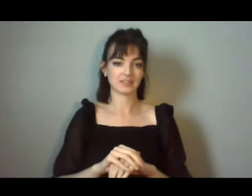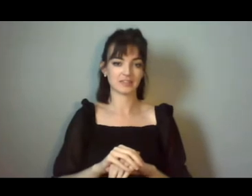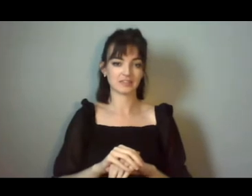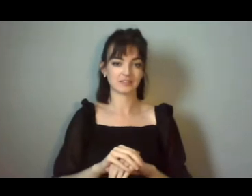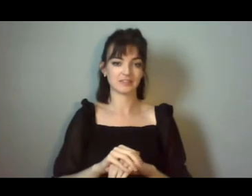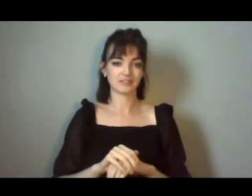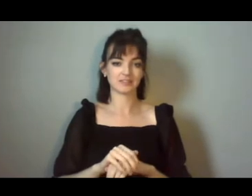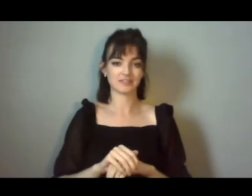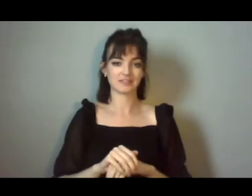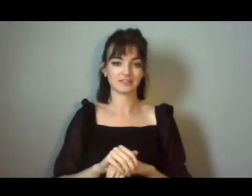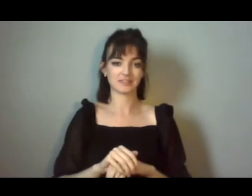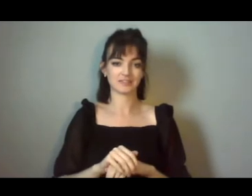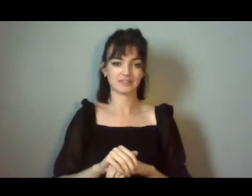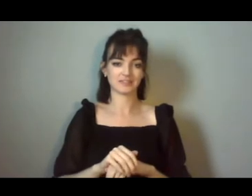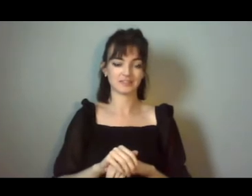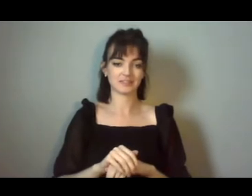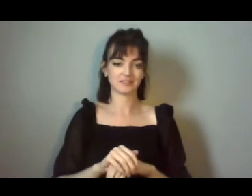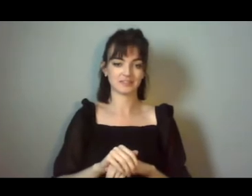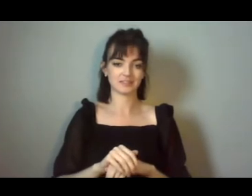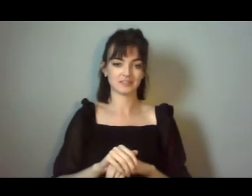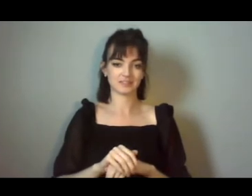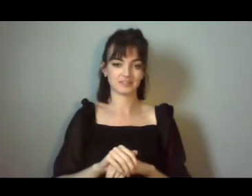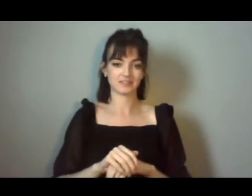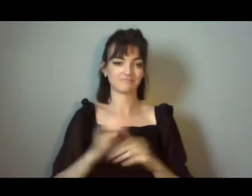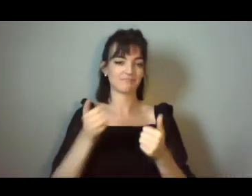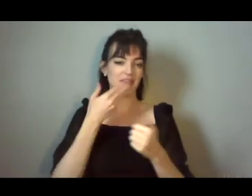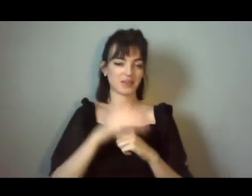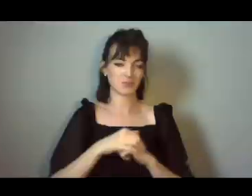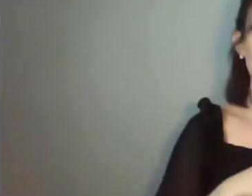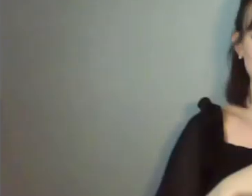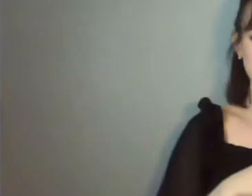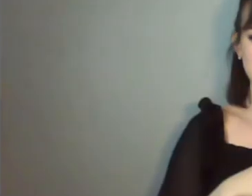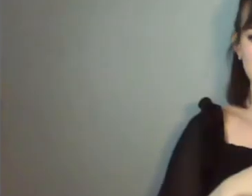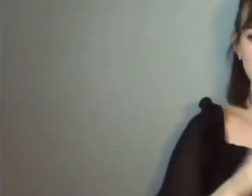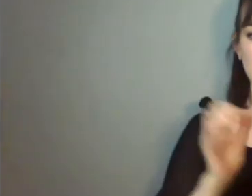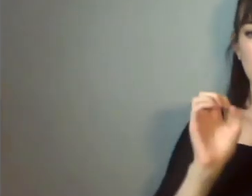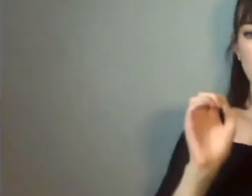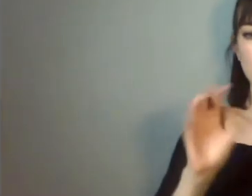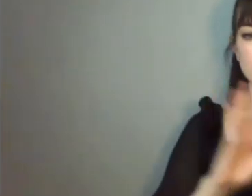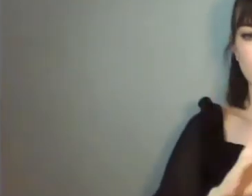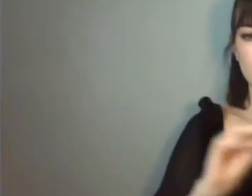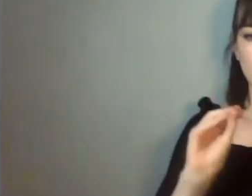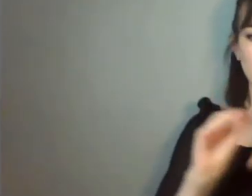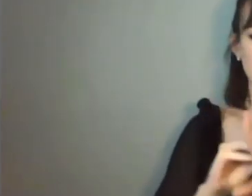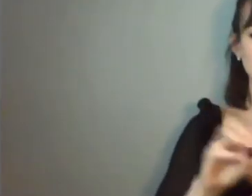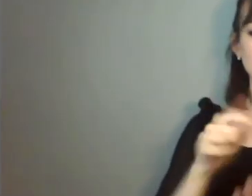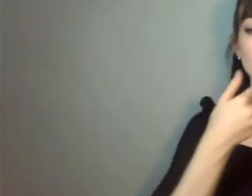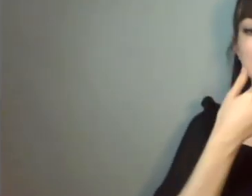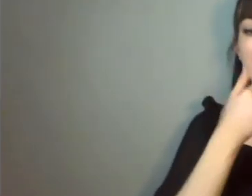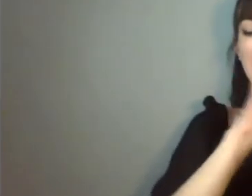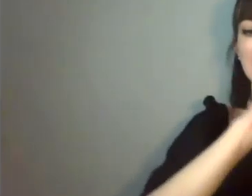: Thank you very much. So we will move on then to the second question, which is